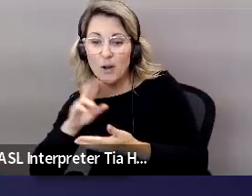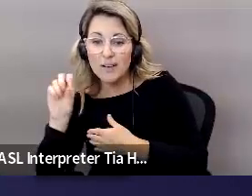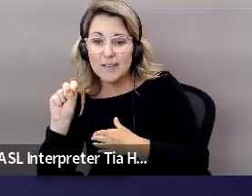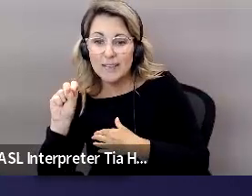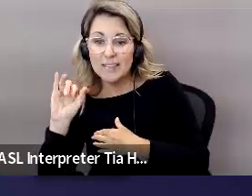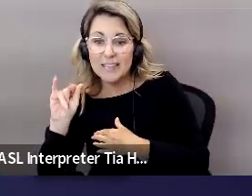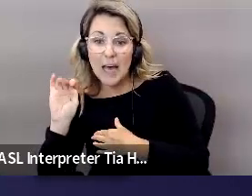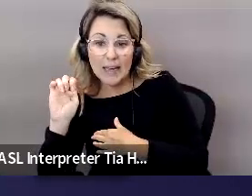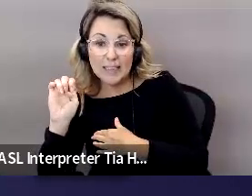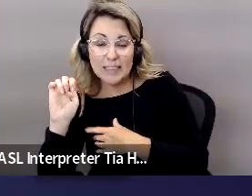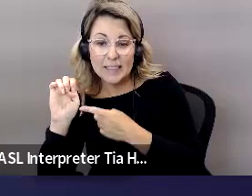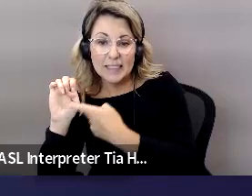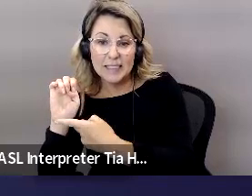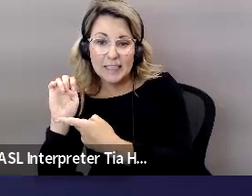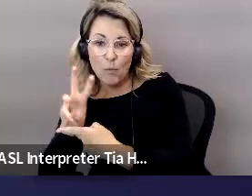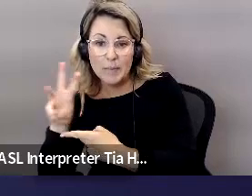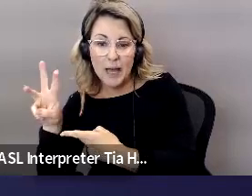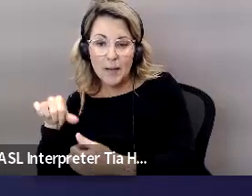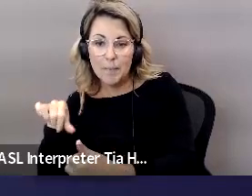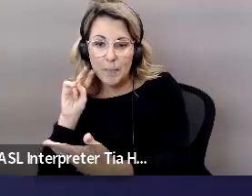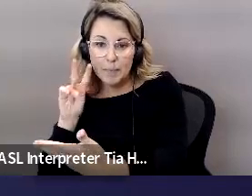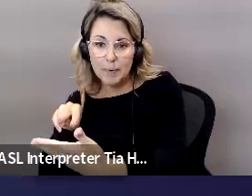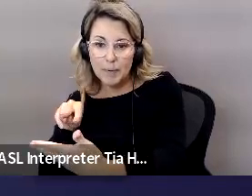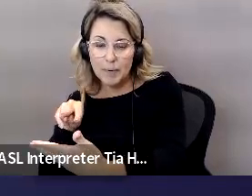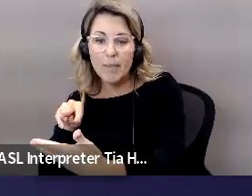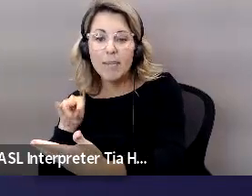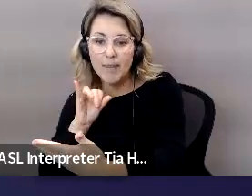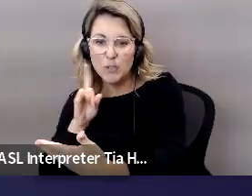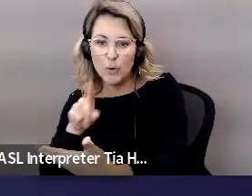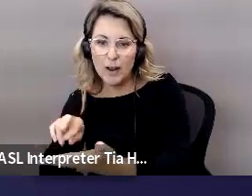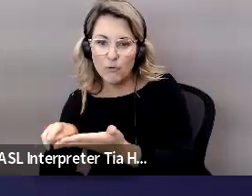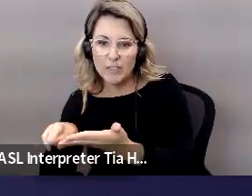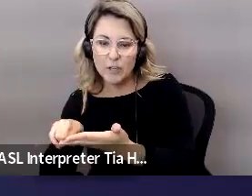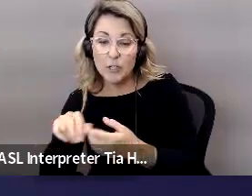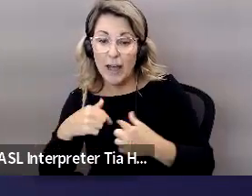to. That gives me a place to start in looking at the research that I'm going to use. I use what